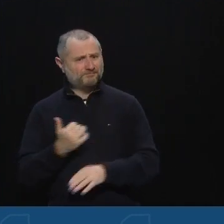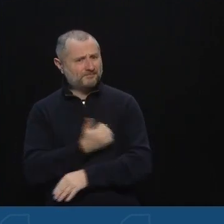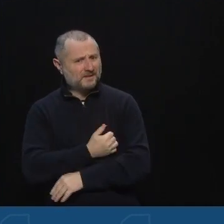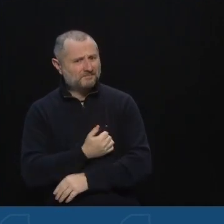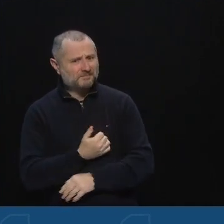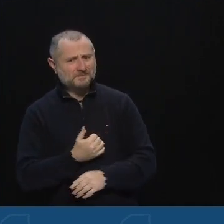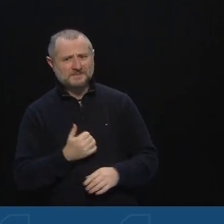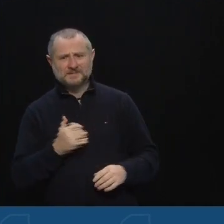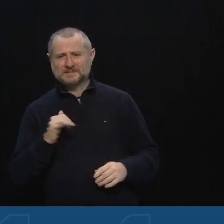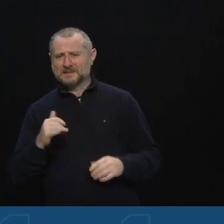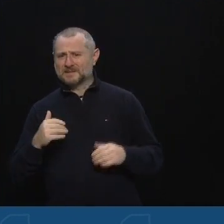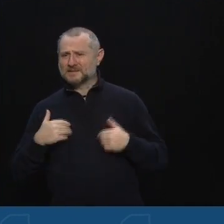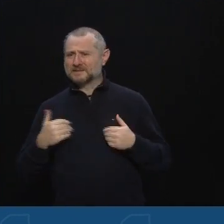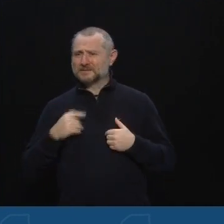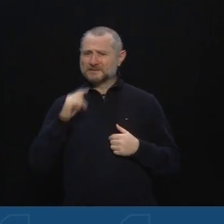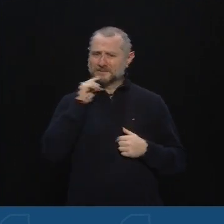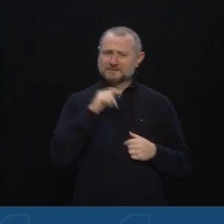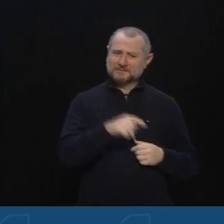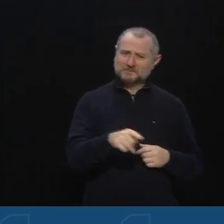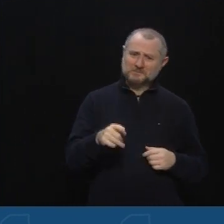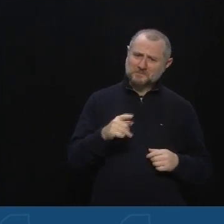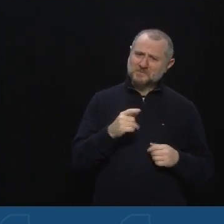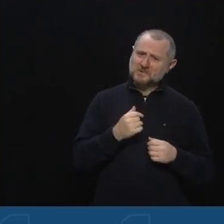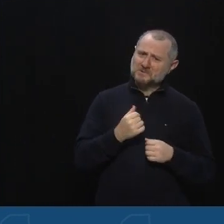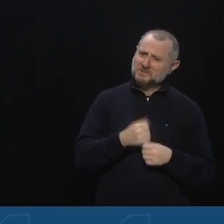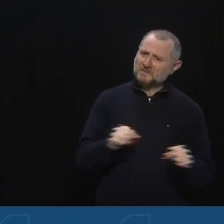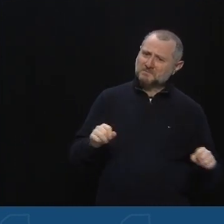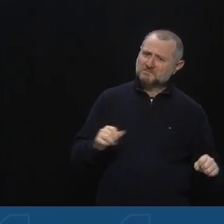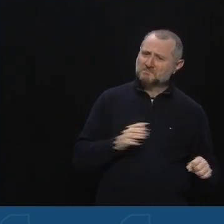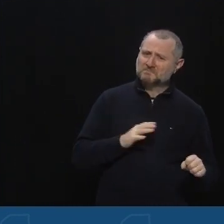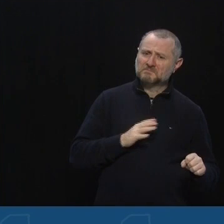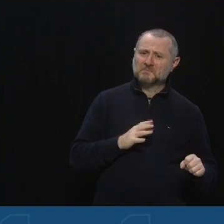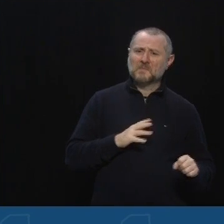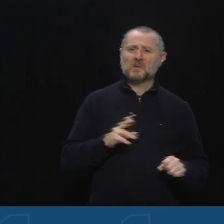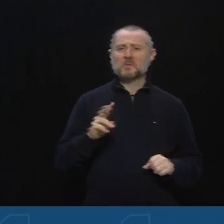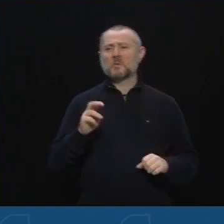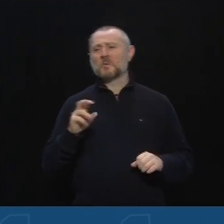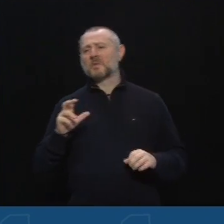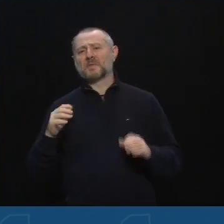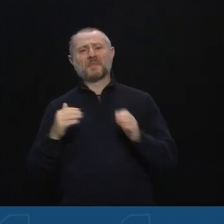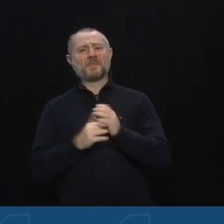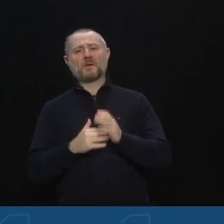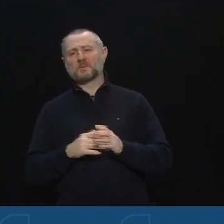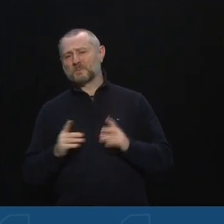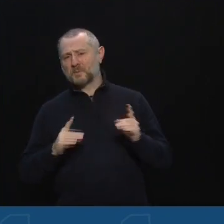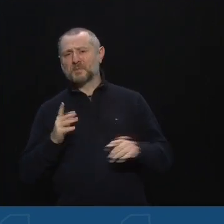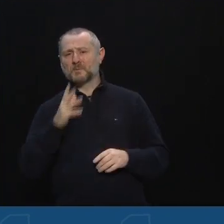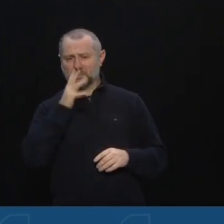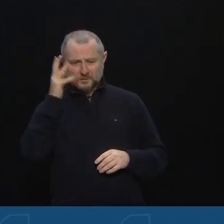WHY DON'T WE JUST TAKE CARE OF THE 5 TO 11-YEAR-OLDS FIRST? THEIR OLDER SIBLINGS ARE GETTING